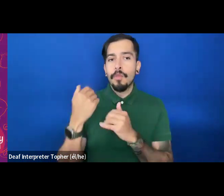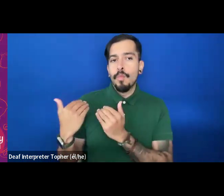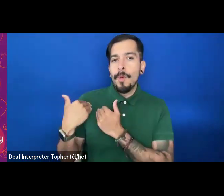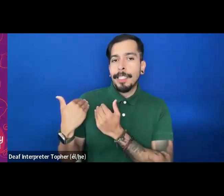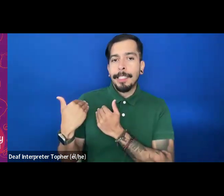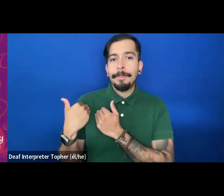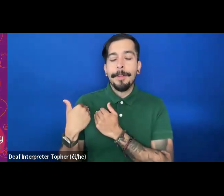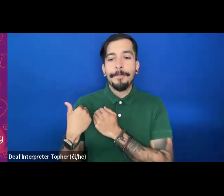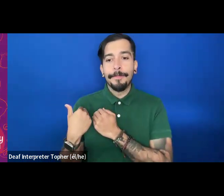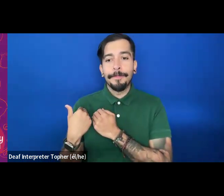for this next part.